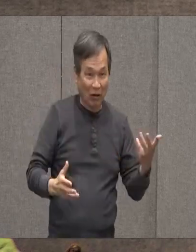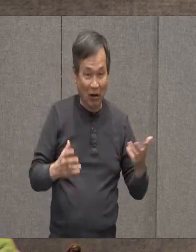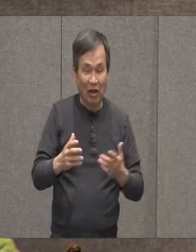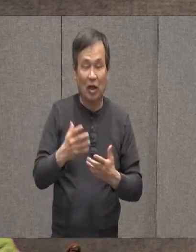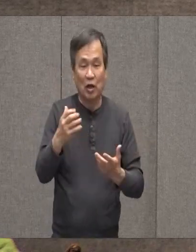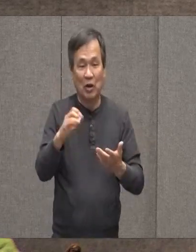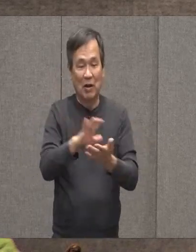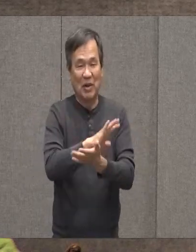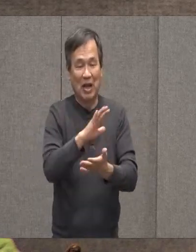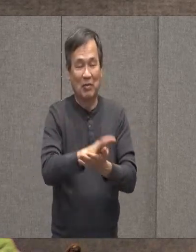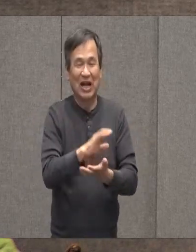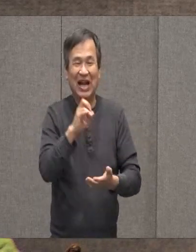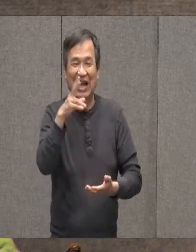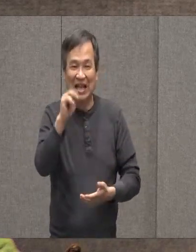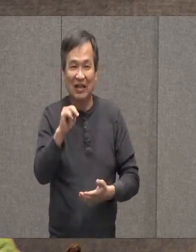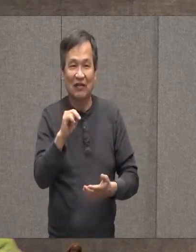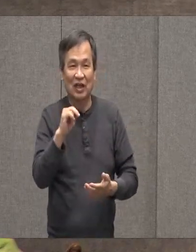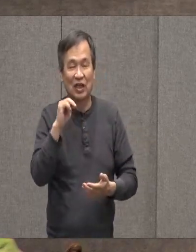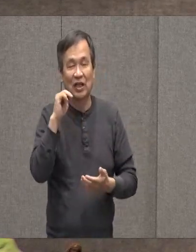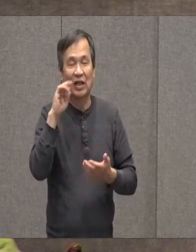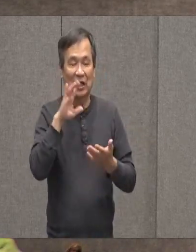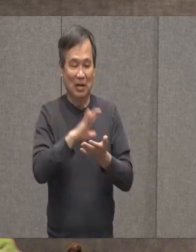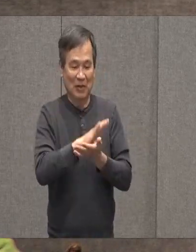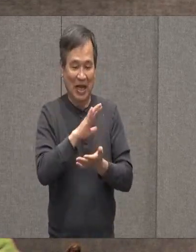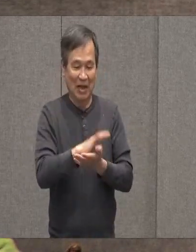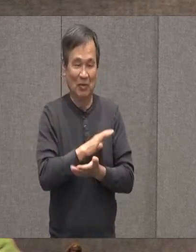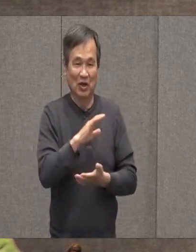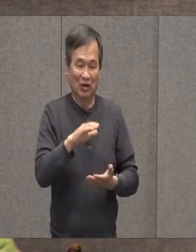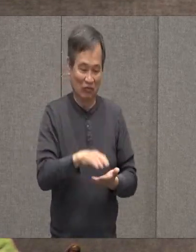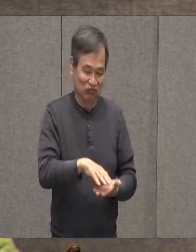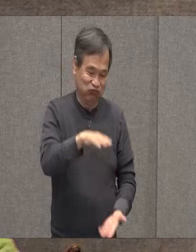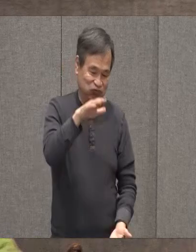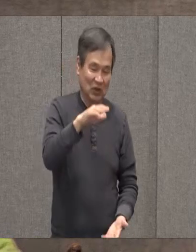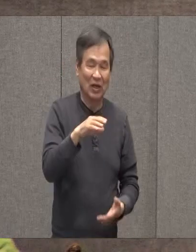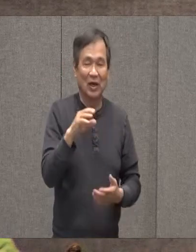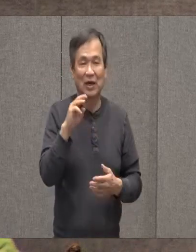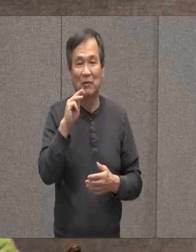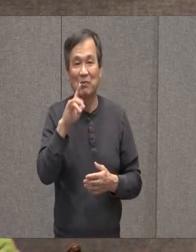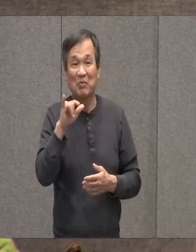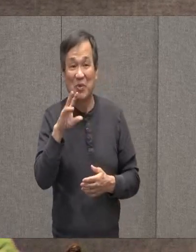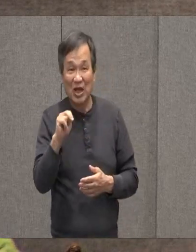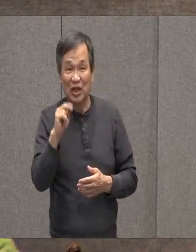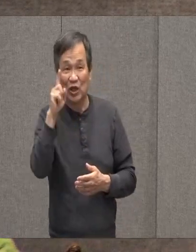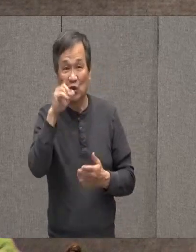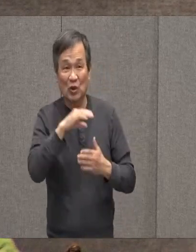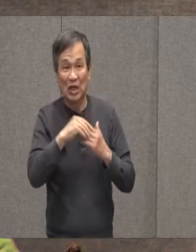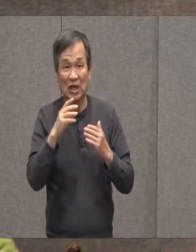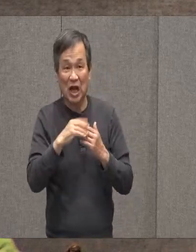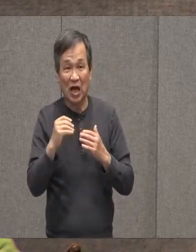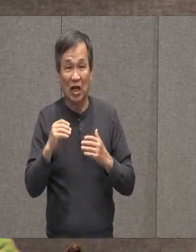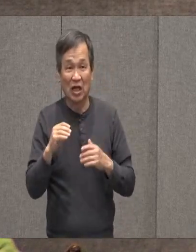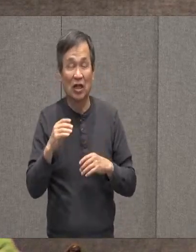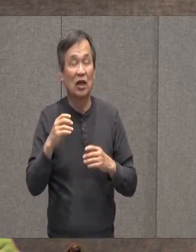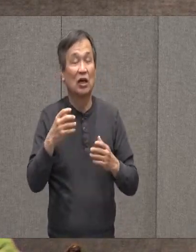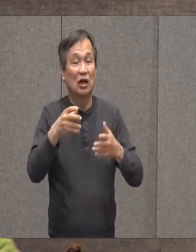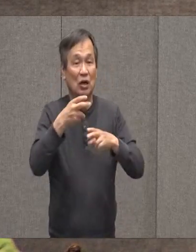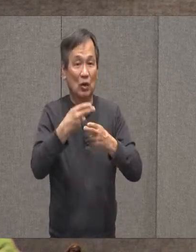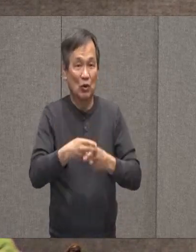even a paper million is a heavy heavy load. A million one dollar bills would weigh two thousand five hundred pounds